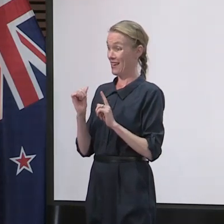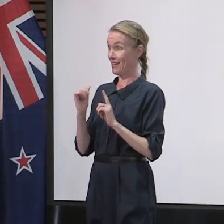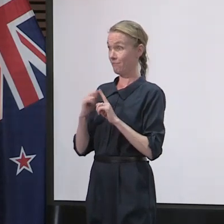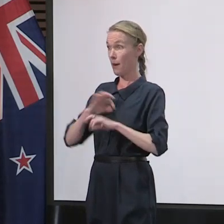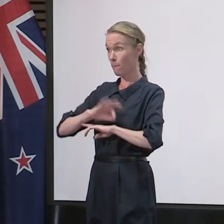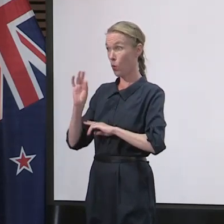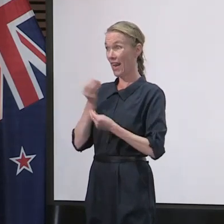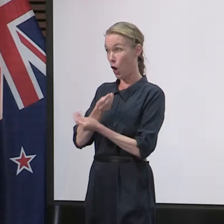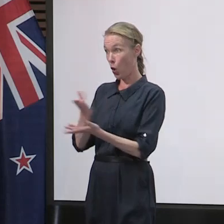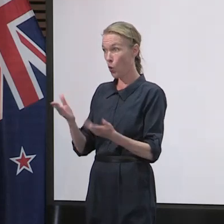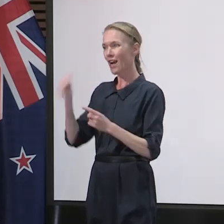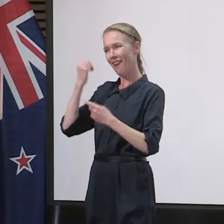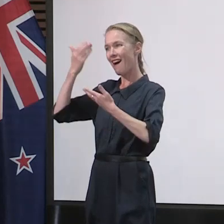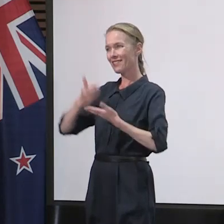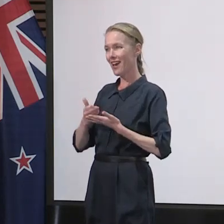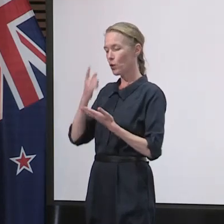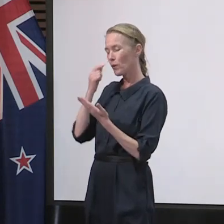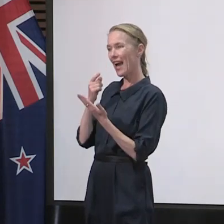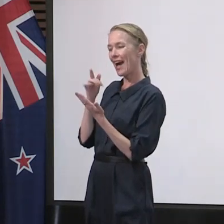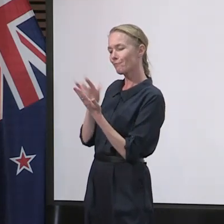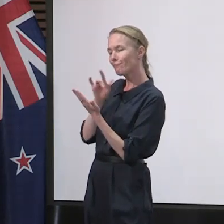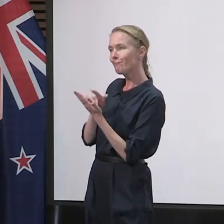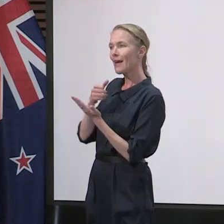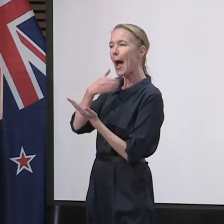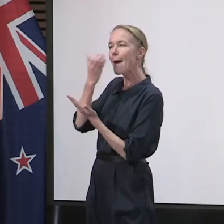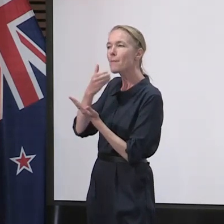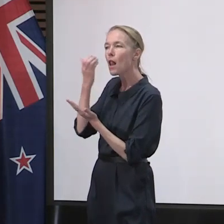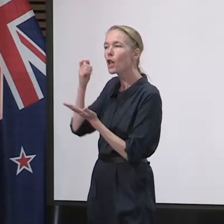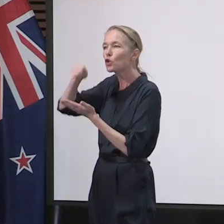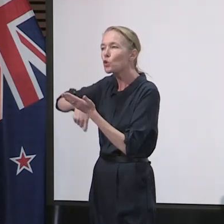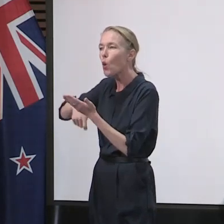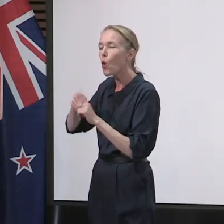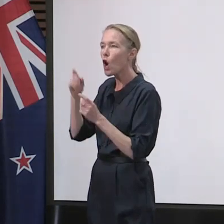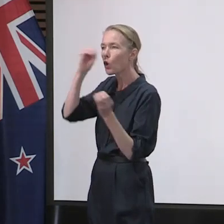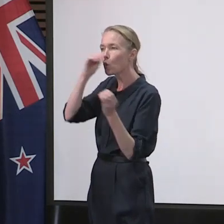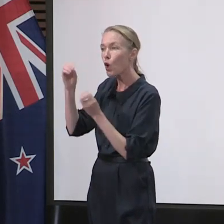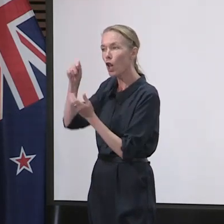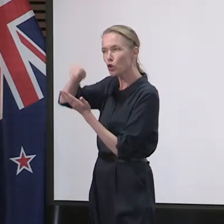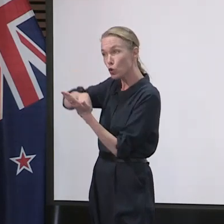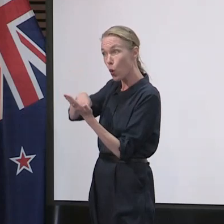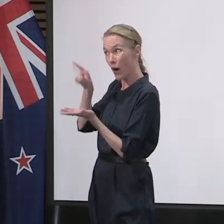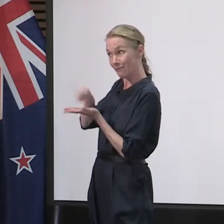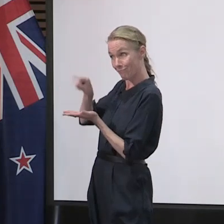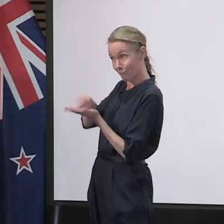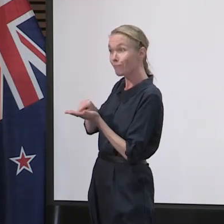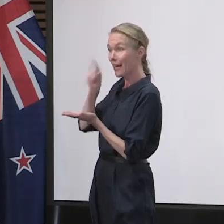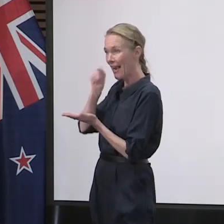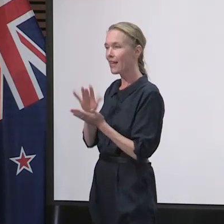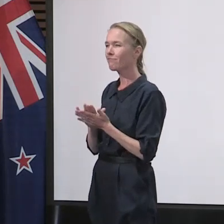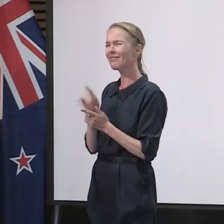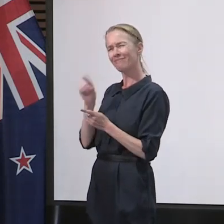COVID Tracer. Formally launched today, it was available on the Apple and Google stores from last night.